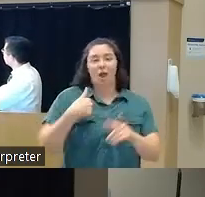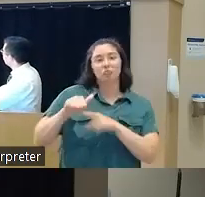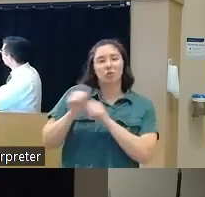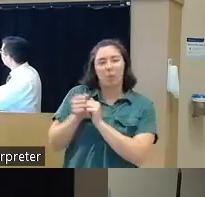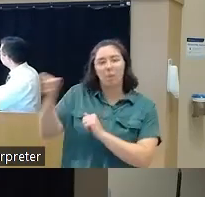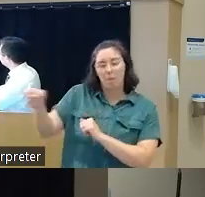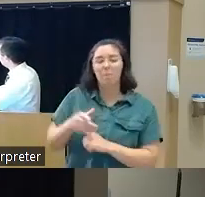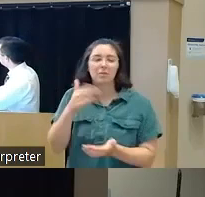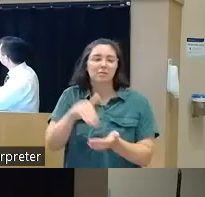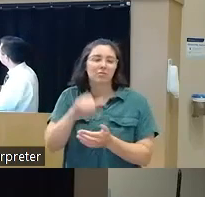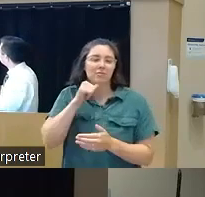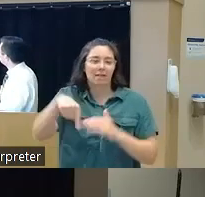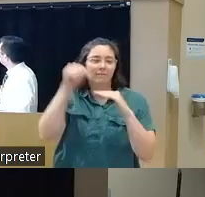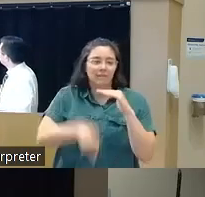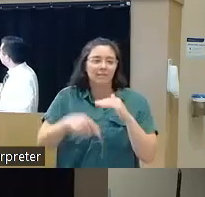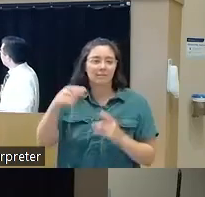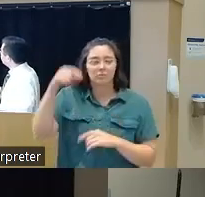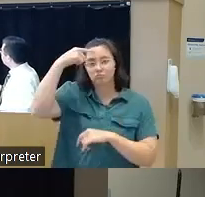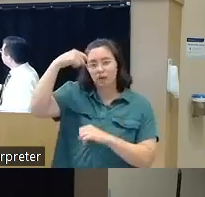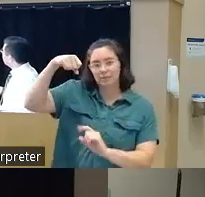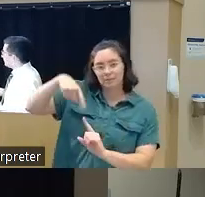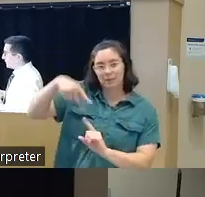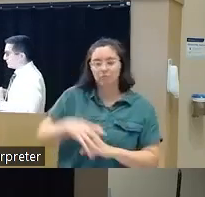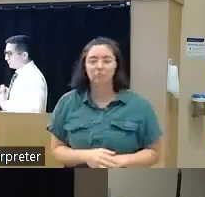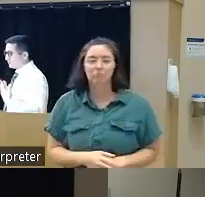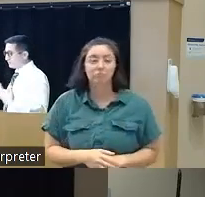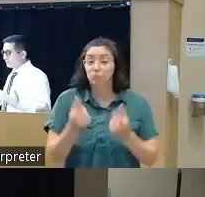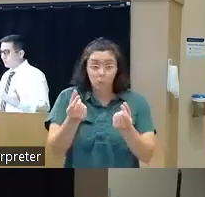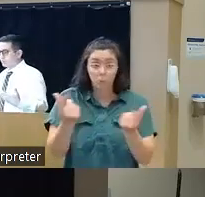in the center for non-invasive brain stimulation uh so what they did they sort of took the typical